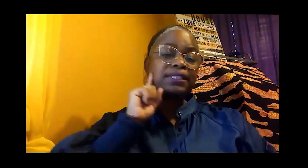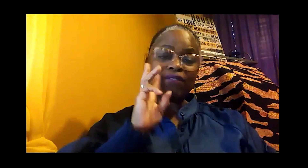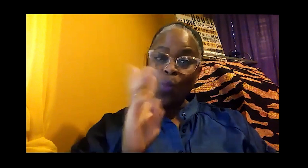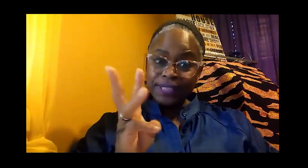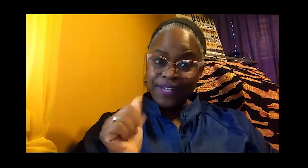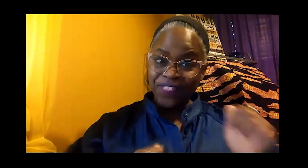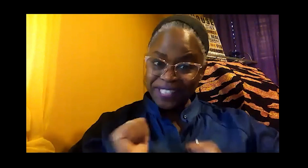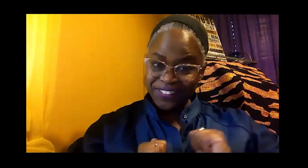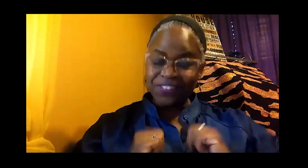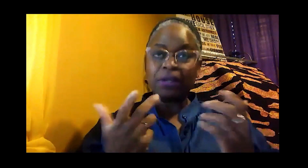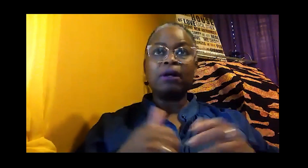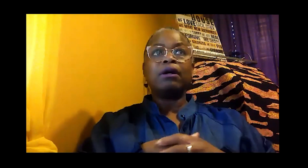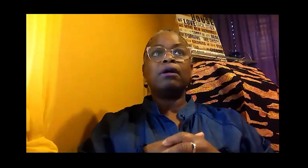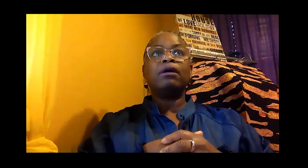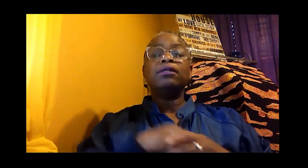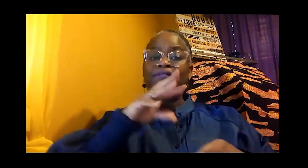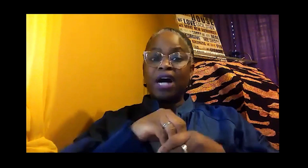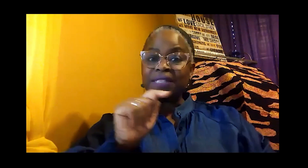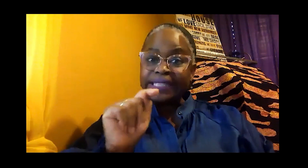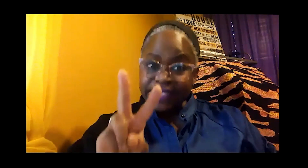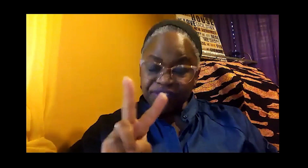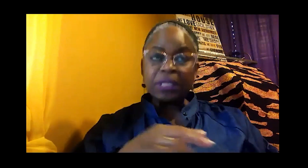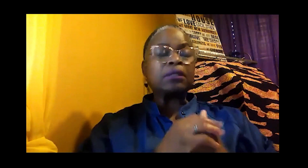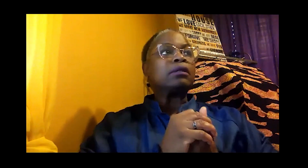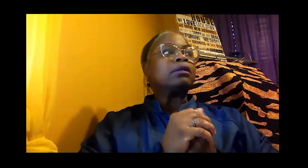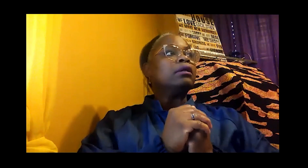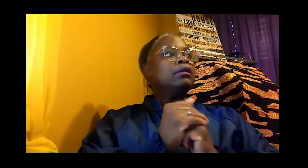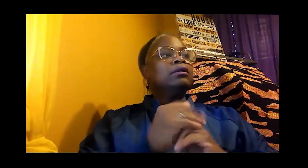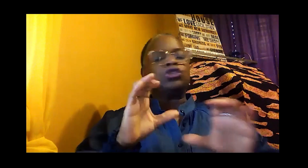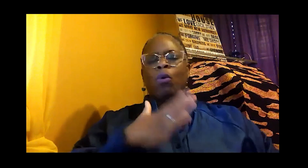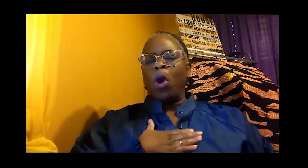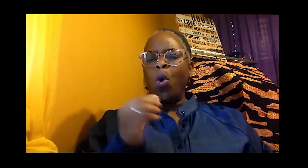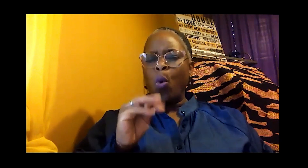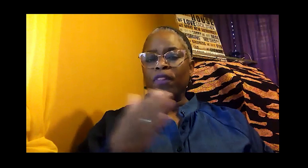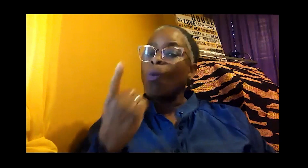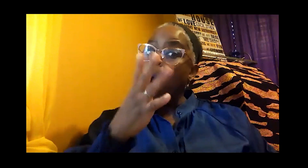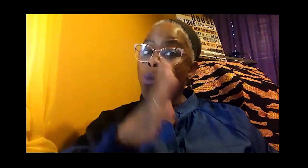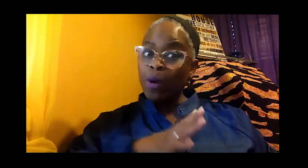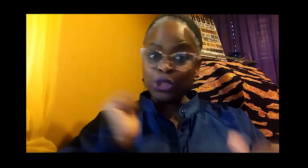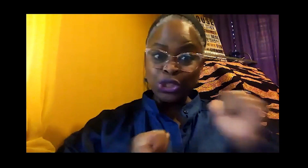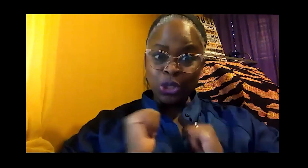in the Deaf West Theater, and several television shows. Consequently, I started my own thing,